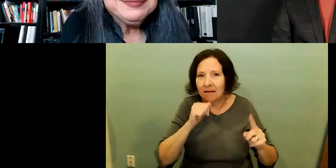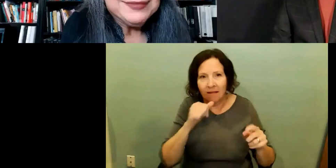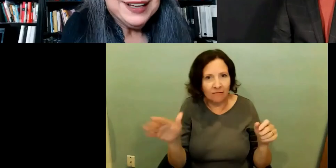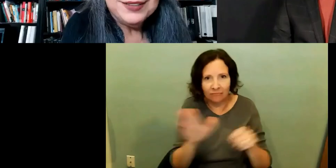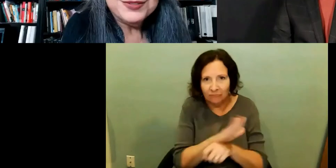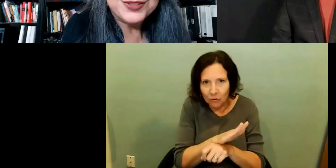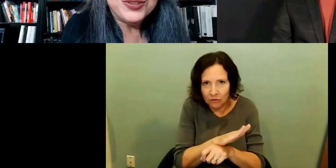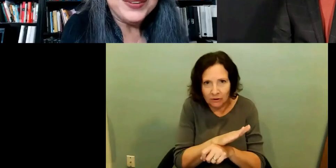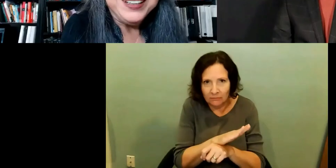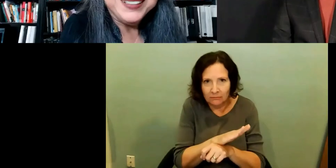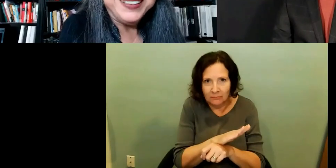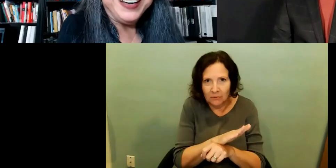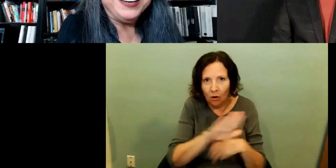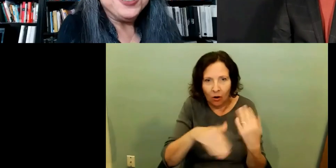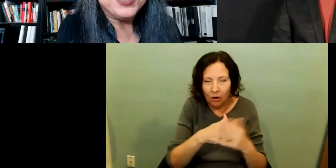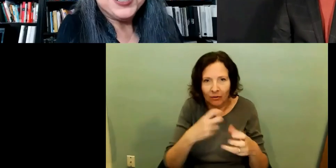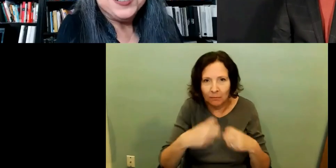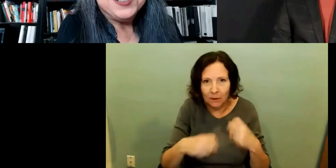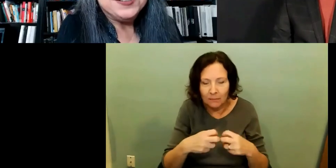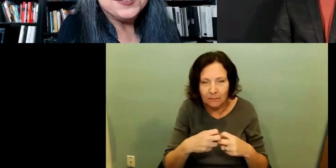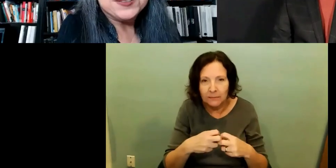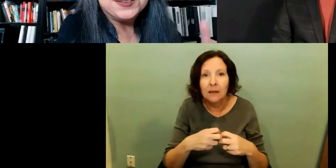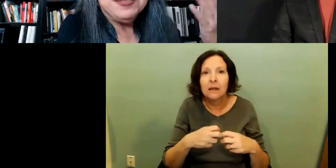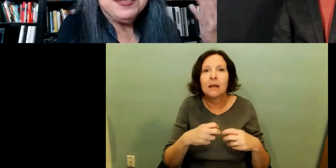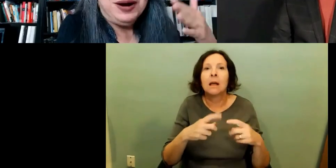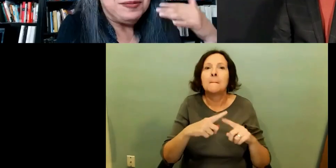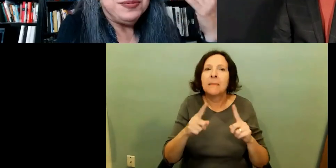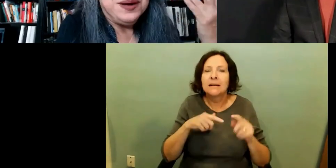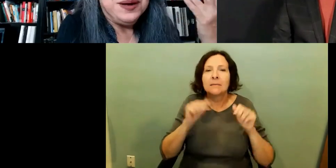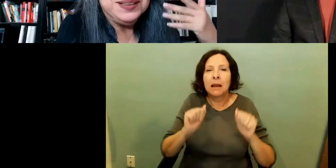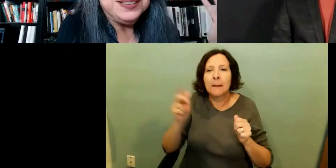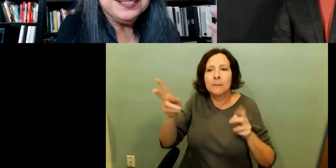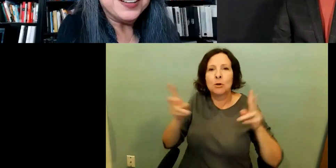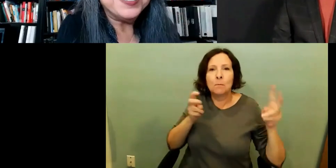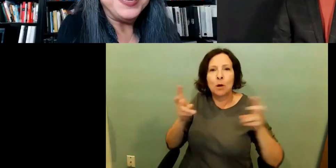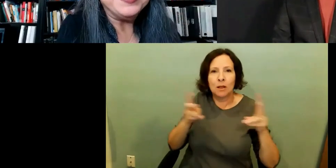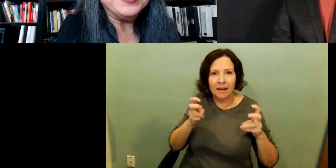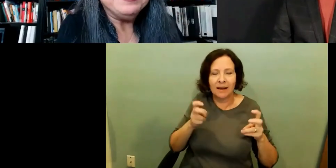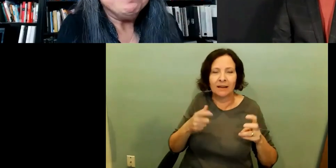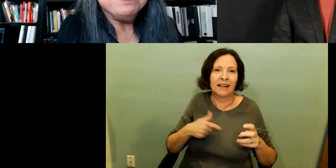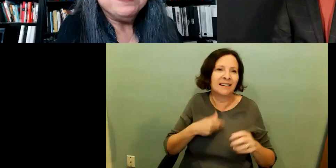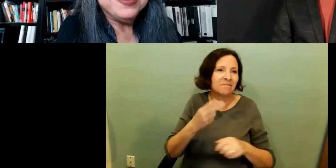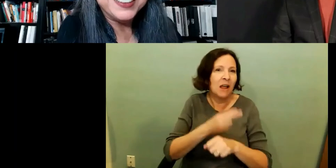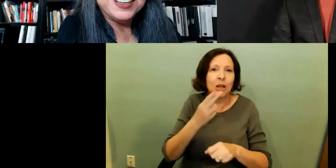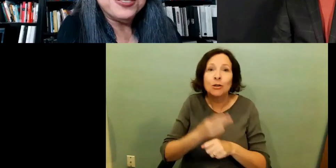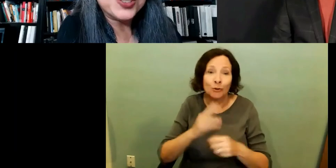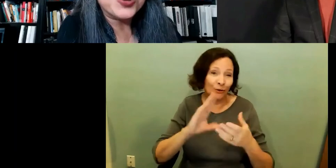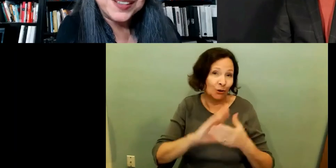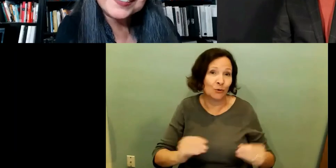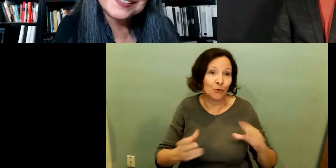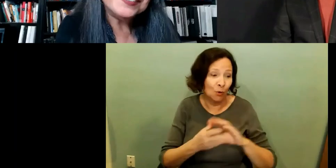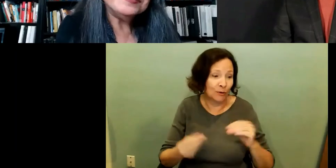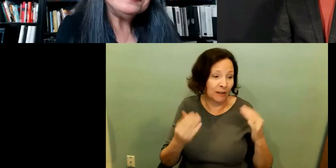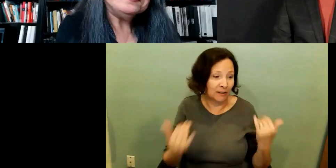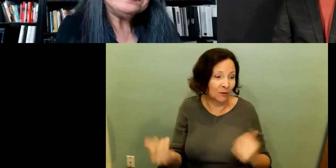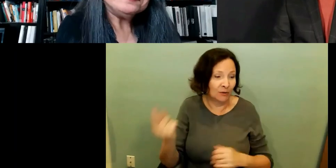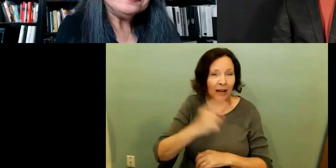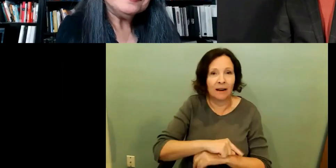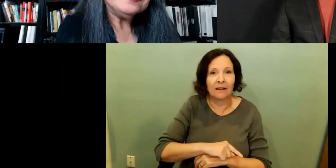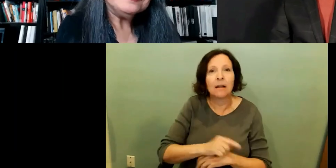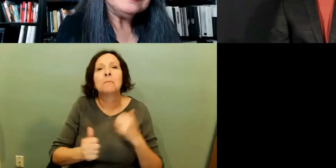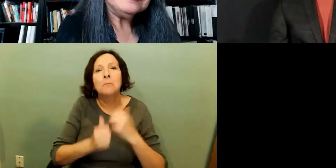I use stories, which usually don't have a lot of data, but stories -- --